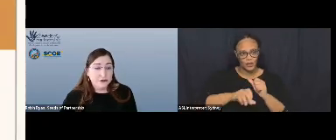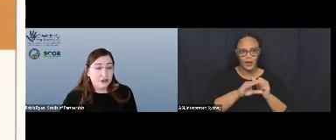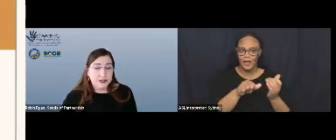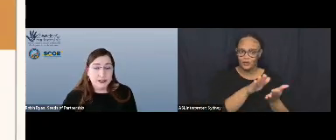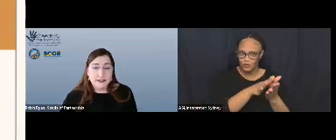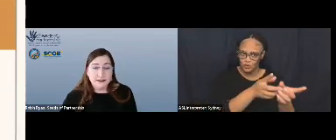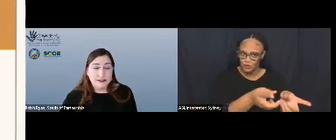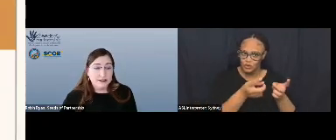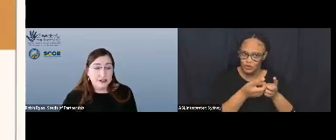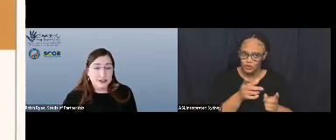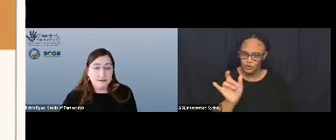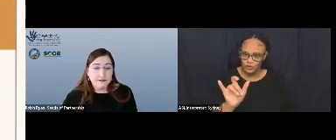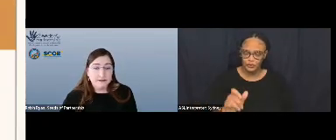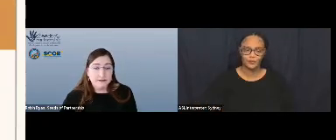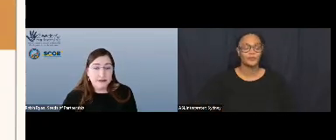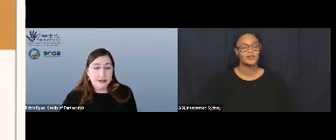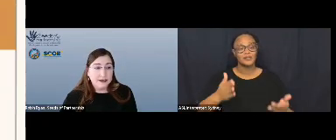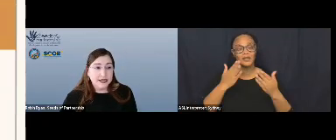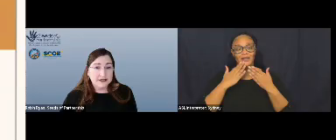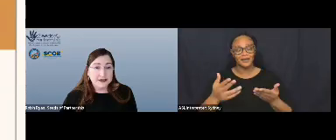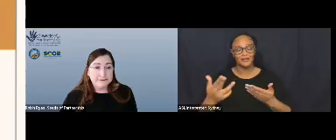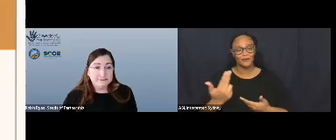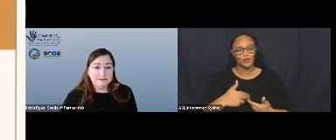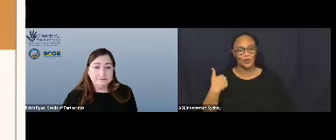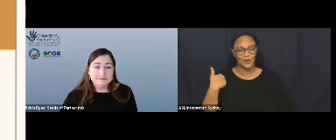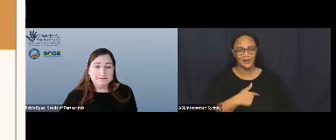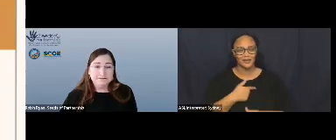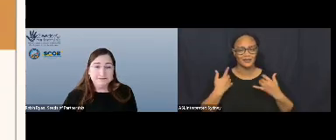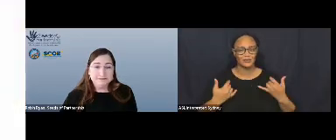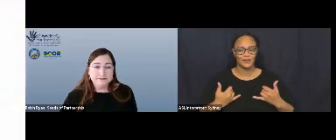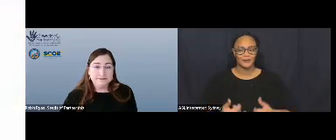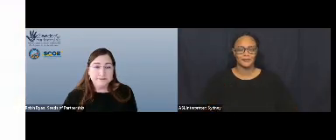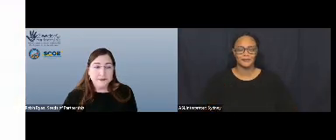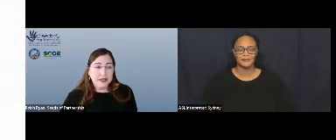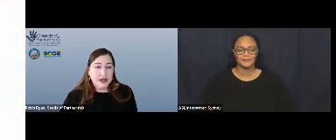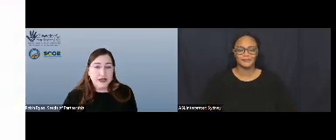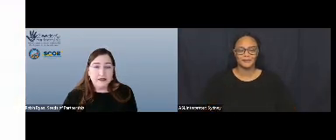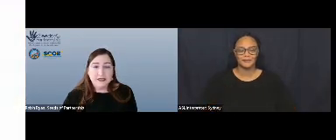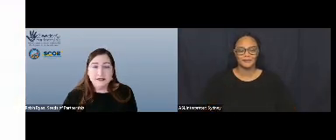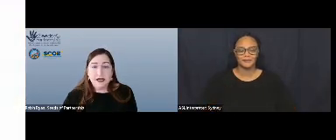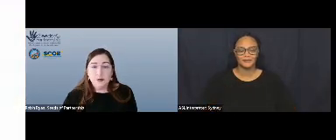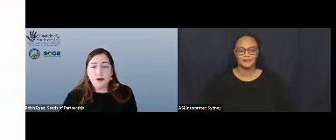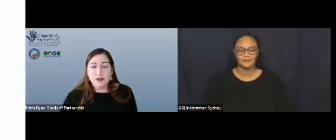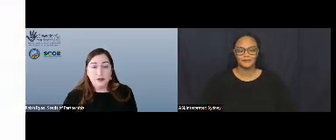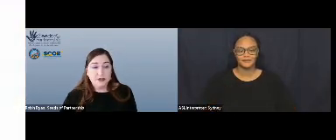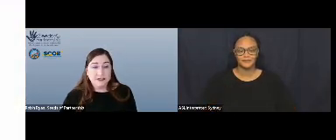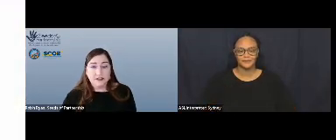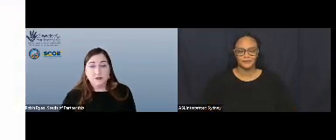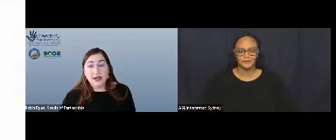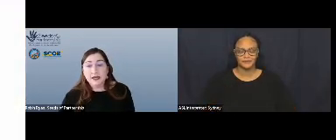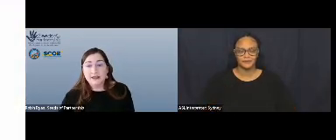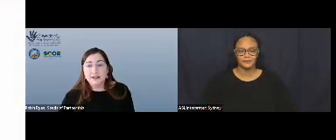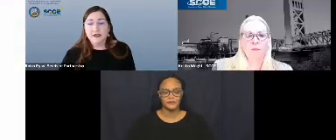thank you for joining us in this session. Next slide. I'd like to now welcome Kristin Wright,